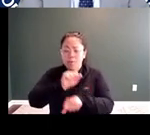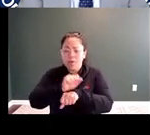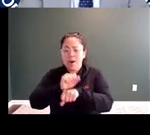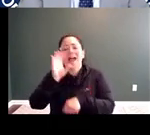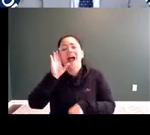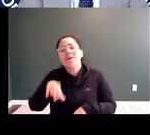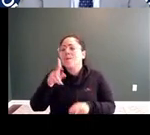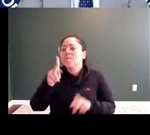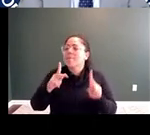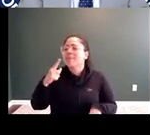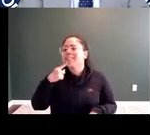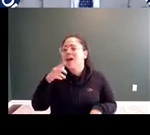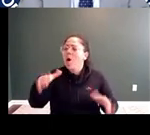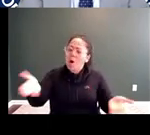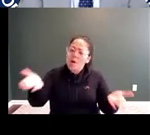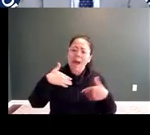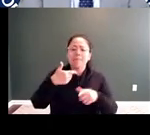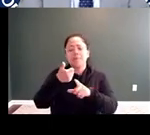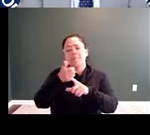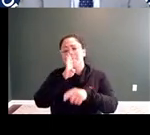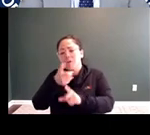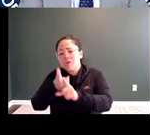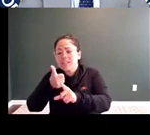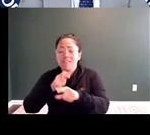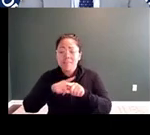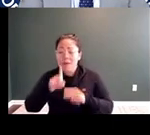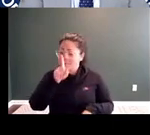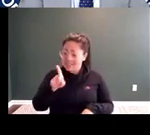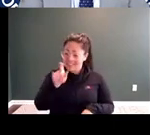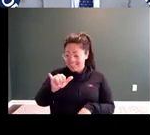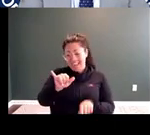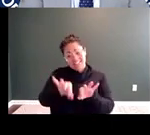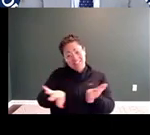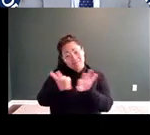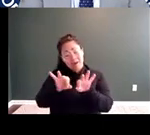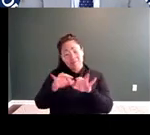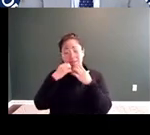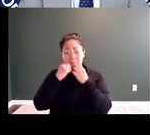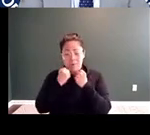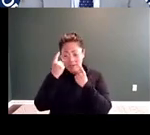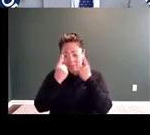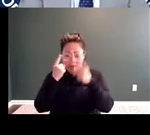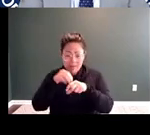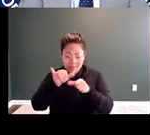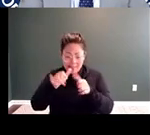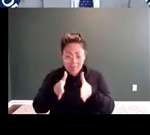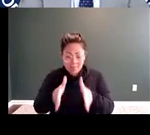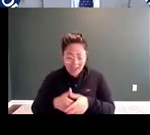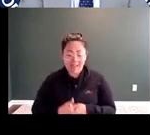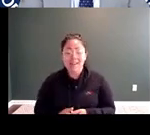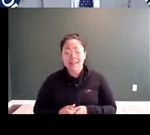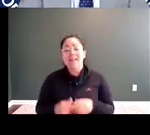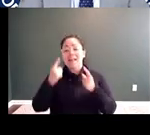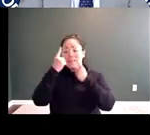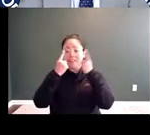and something that's been thrown around a lot, but I think it's really valuable and really important to think about it in that way, to think about that people need to come to work